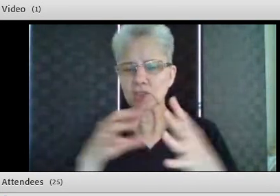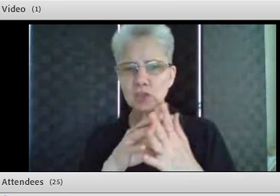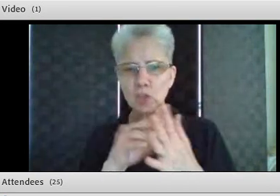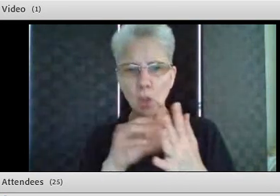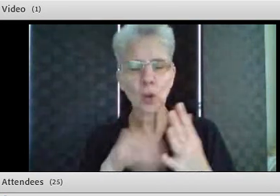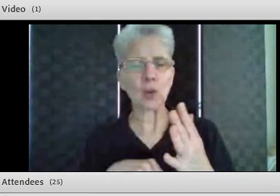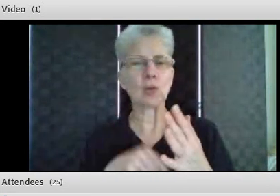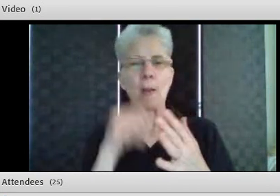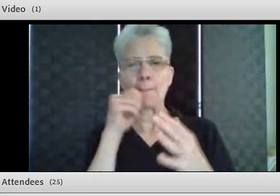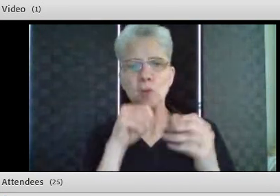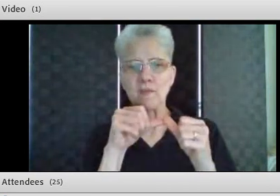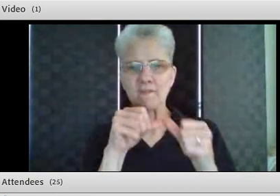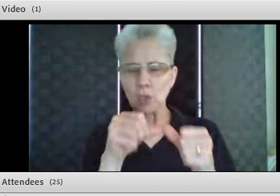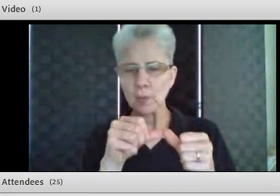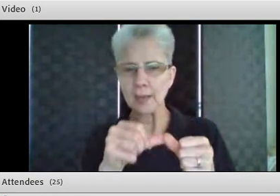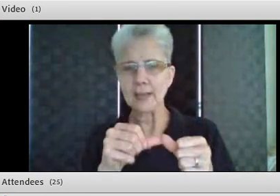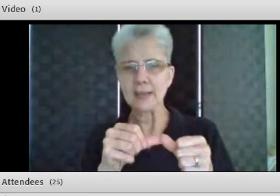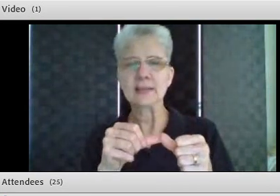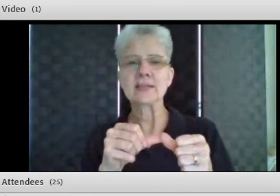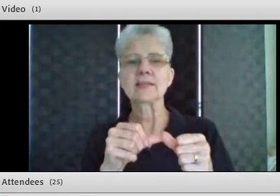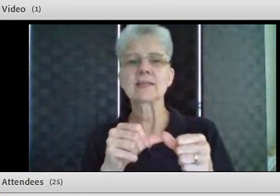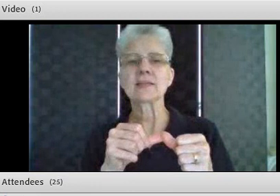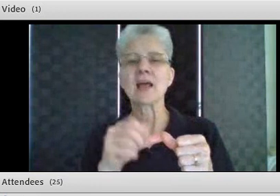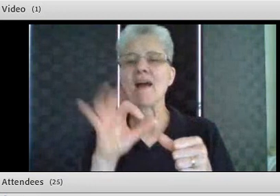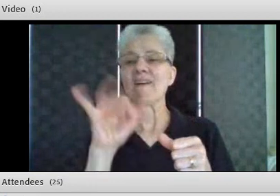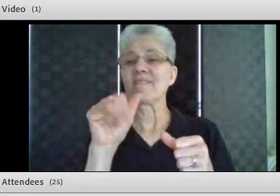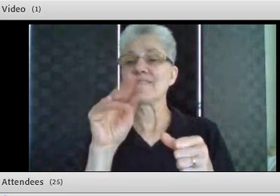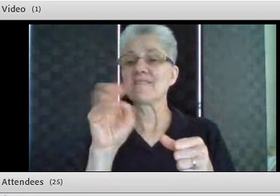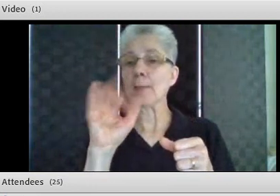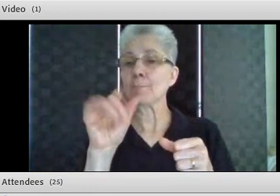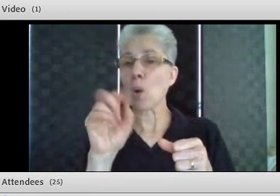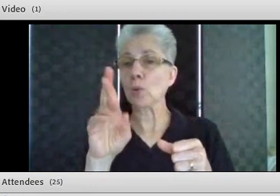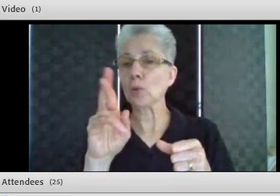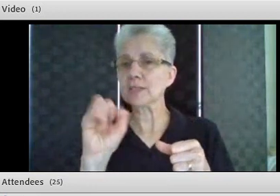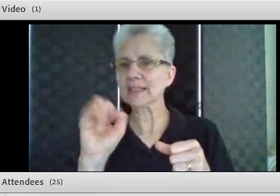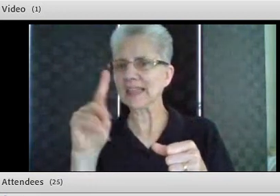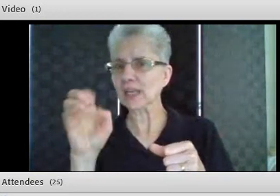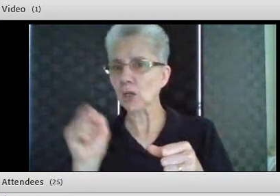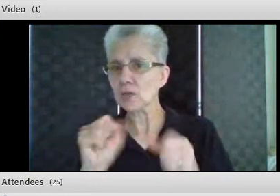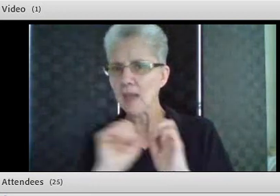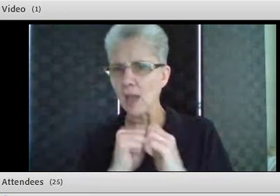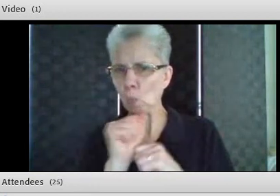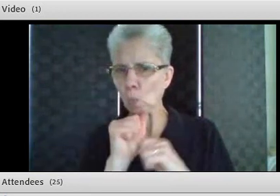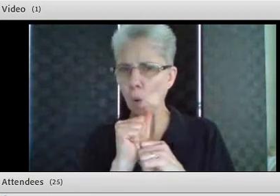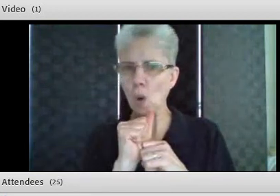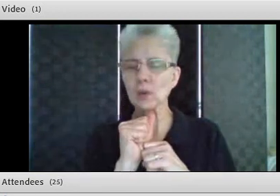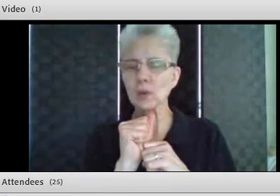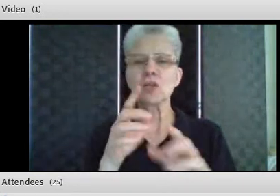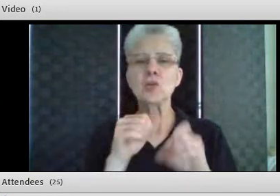It's following directions. It's learning about science and vibration. It's perseverance.